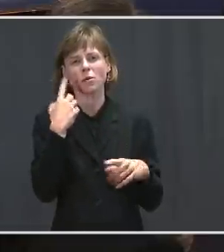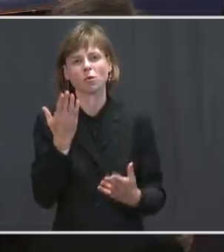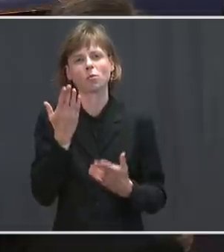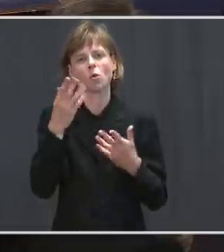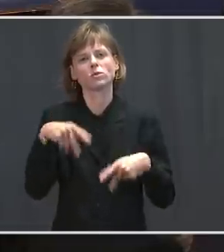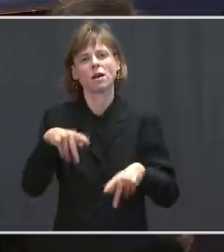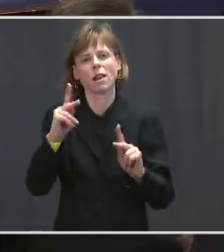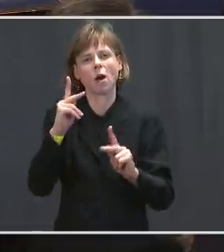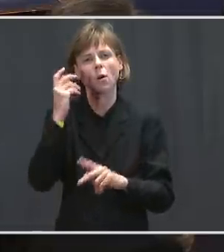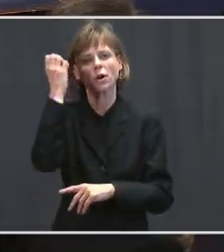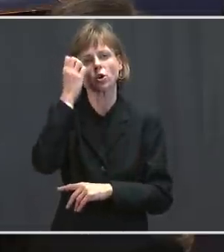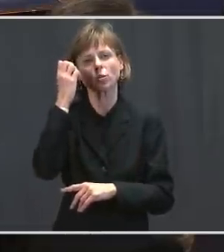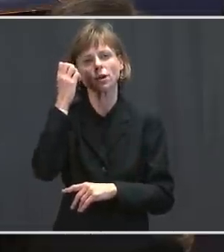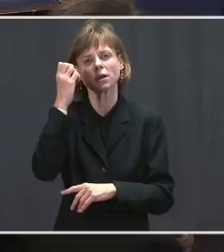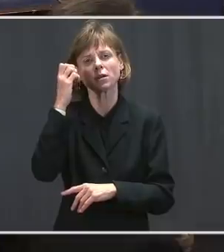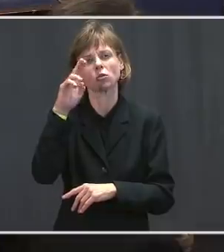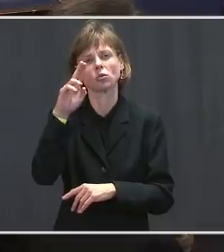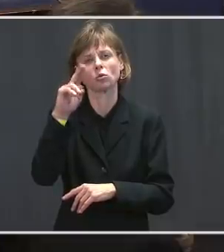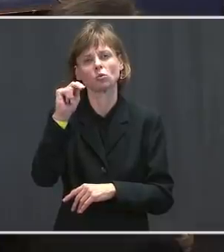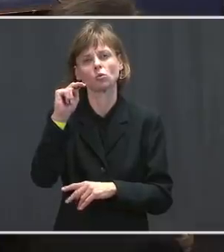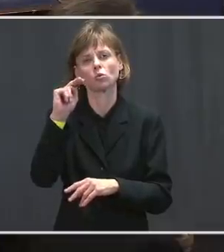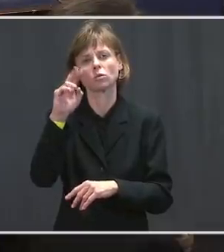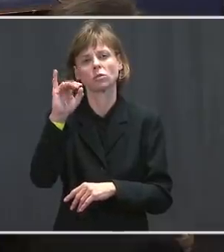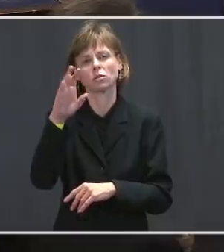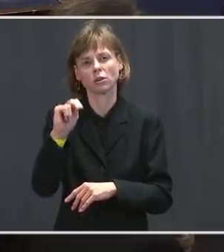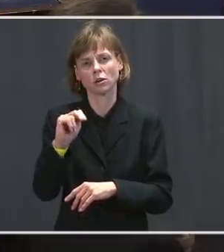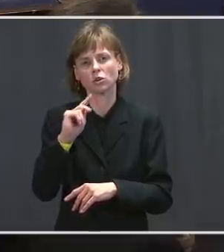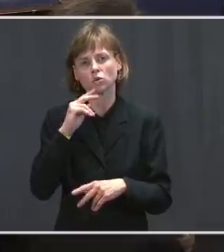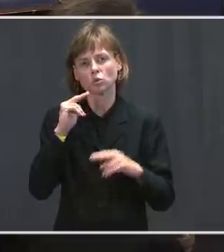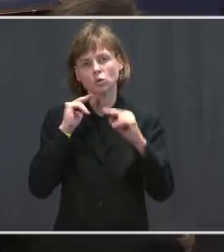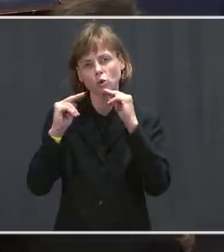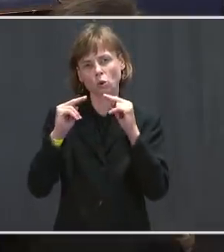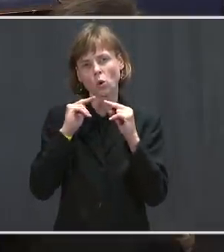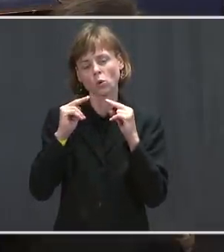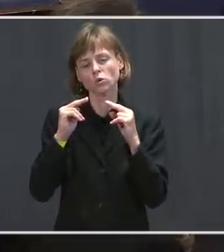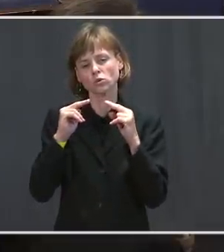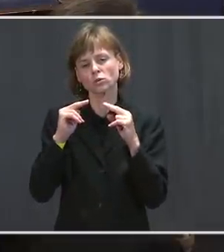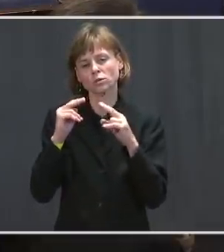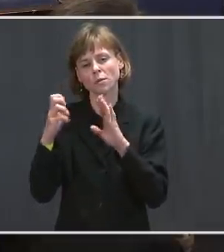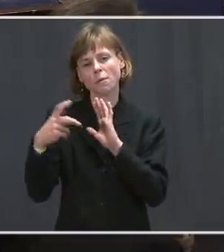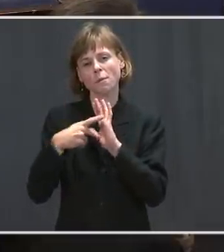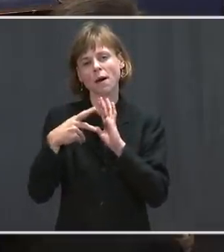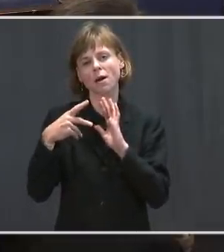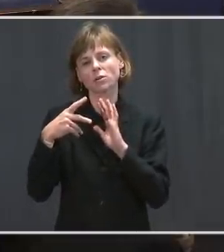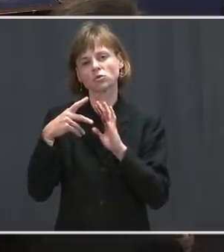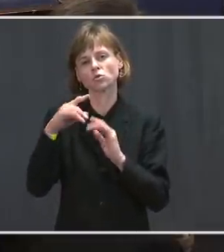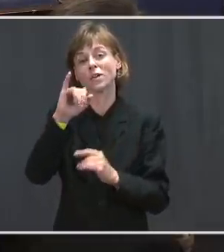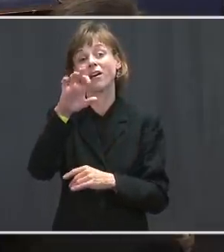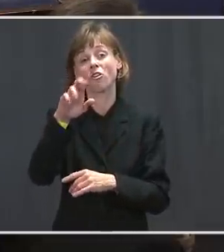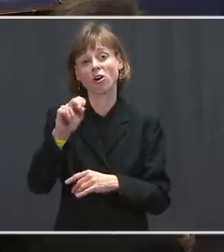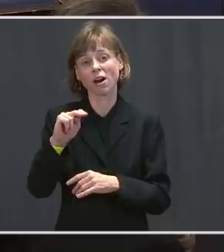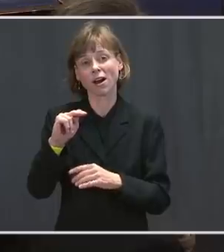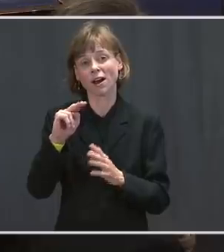to negotiate a simultaneous return to the Iran Nuclear Deal. The idea of being, you the US drops it's sanctions